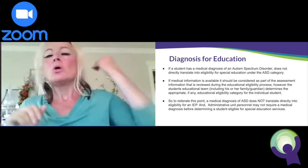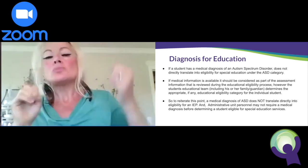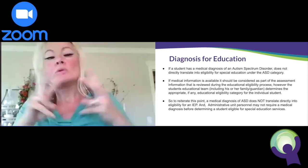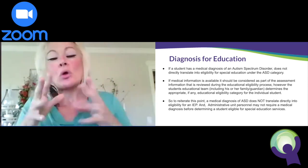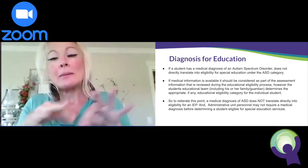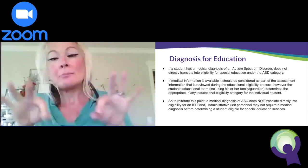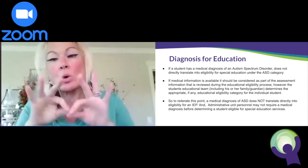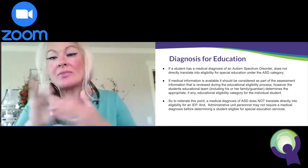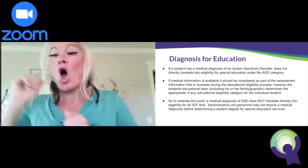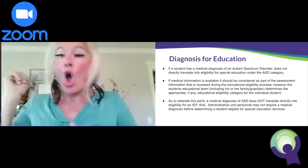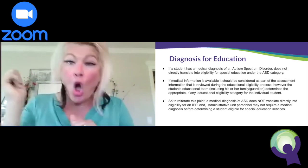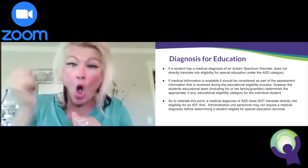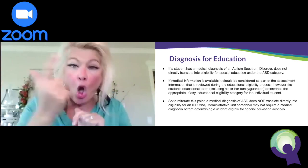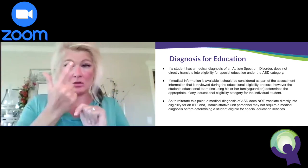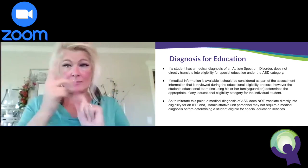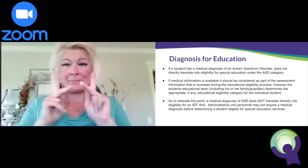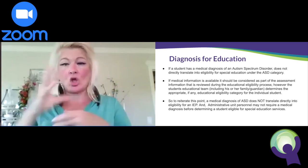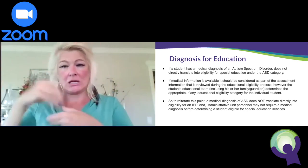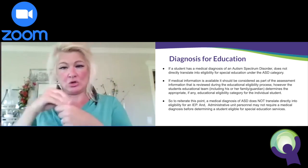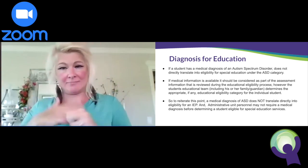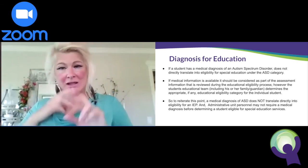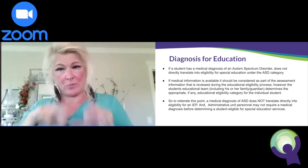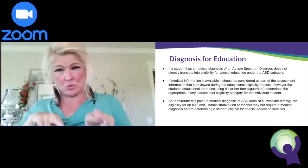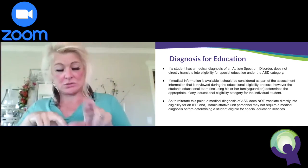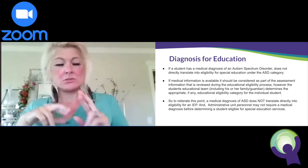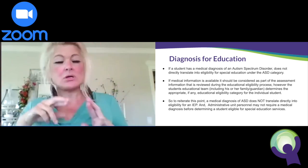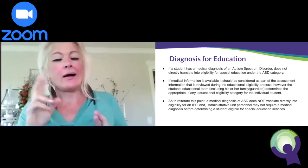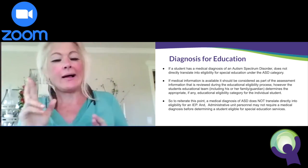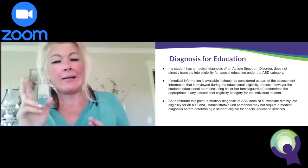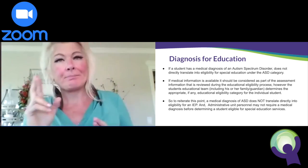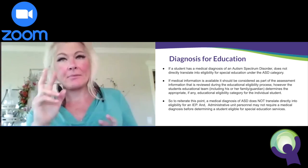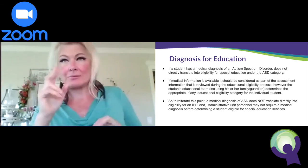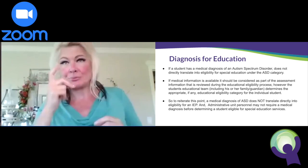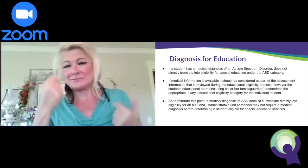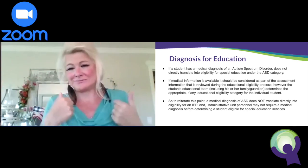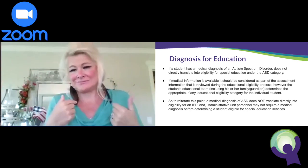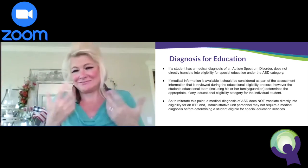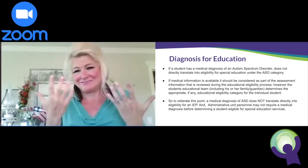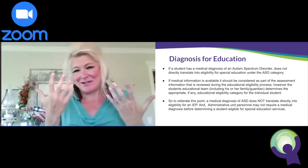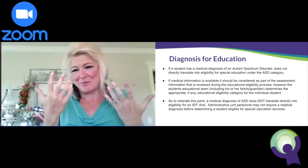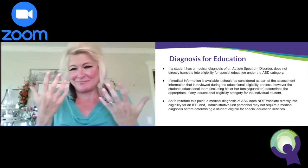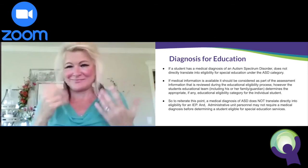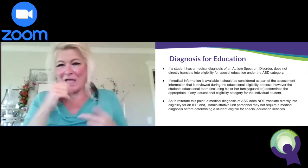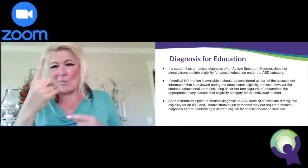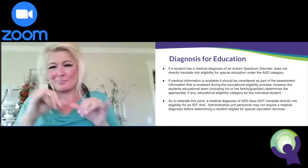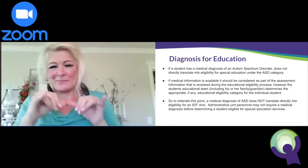one week just for the test, so it's very important for me to get everybody who works with this child involved.